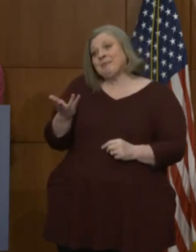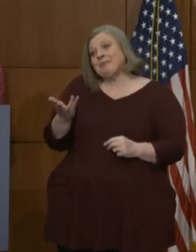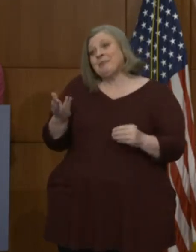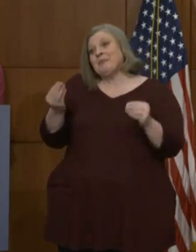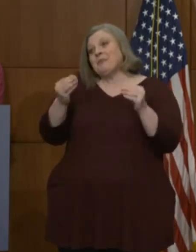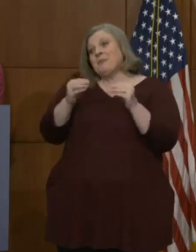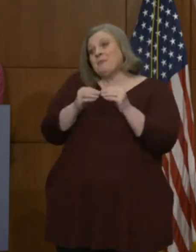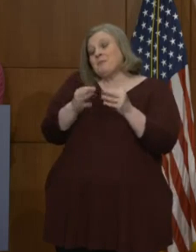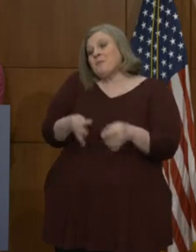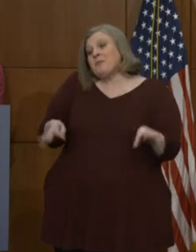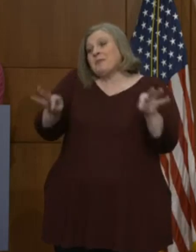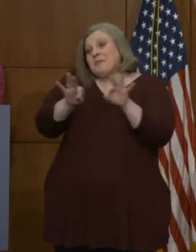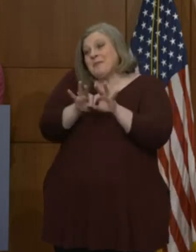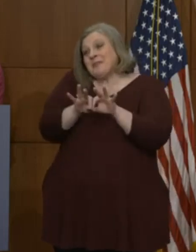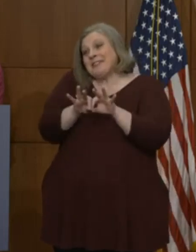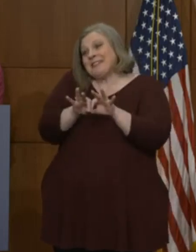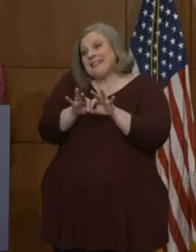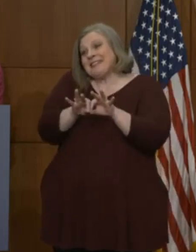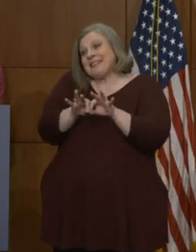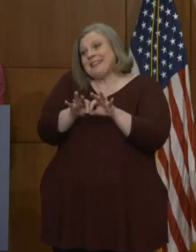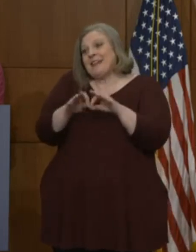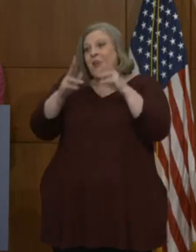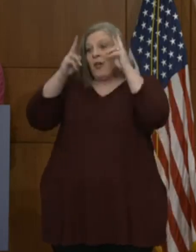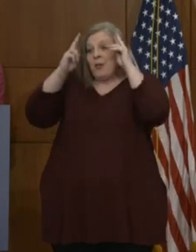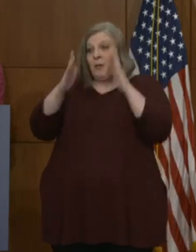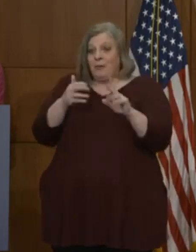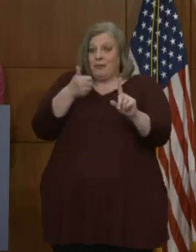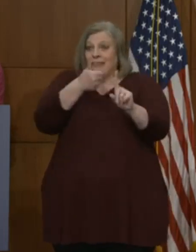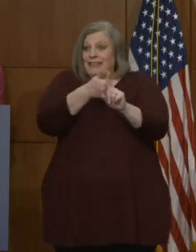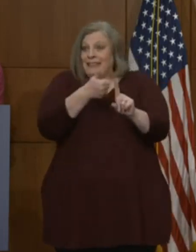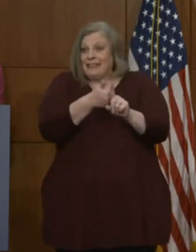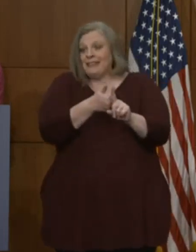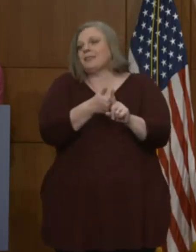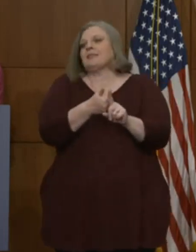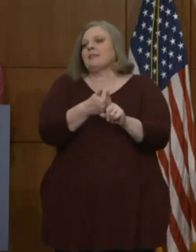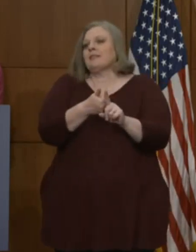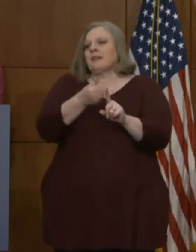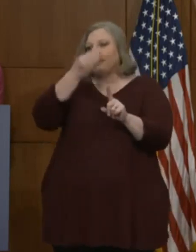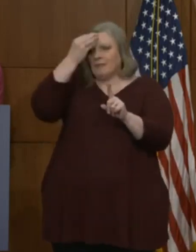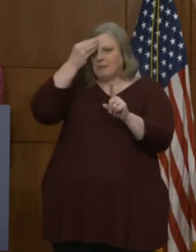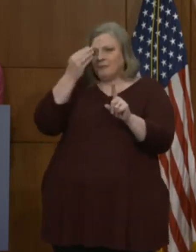FEET AT A NOT A SUB. SIX WE’RE WORKING ON JUST GOT. BY SPENCER. WORKING ON JUST GOT. BY SPENCER. DAVID THAT ARE IN NEED OF A